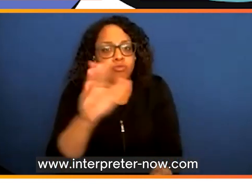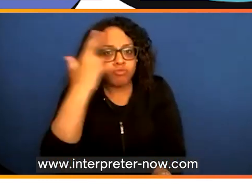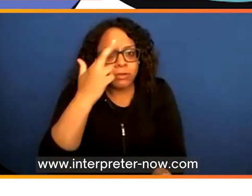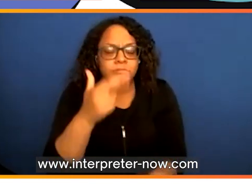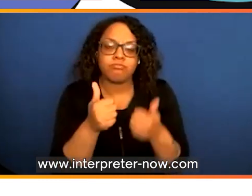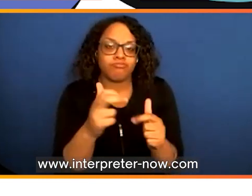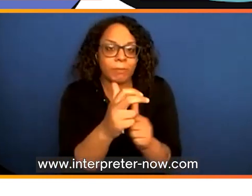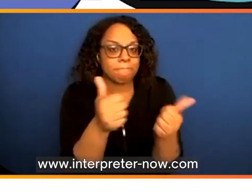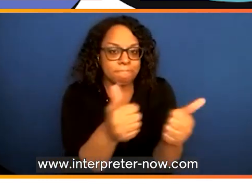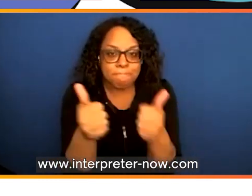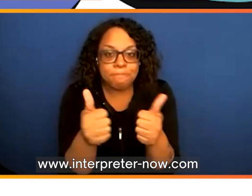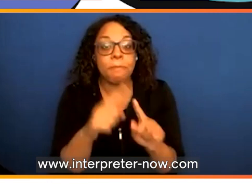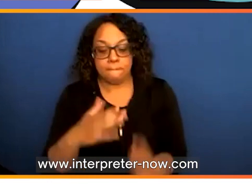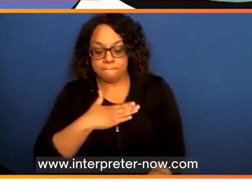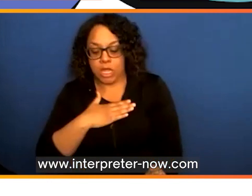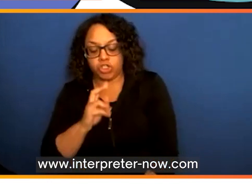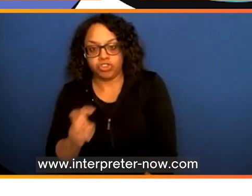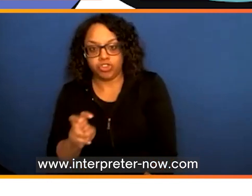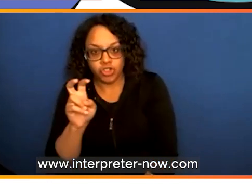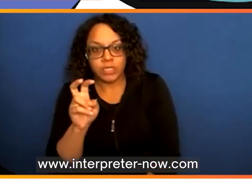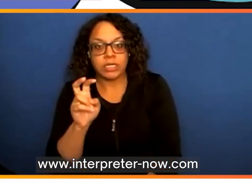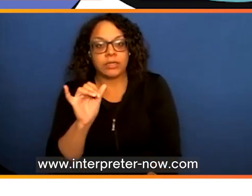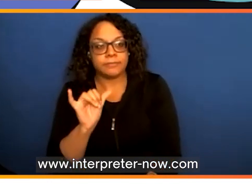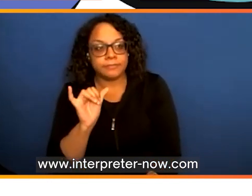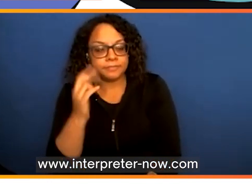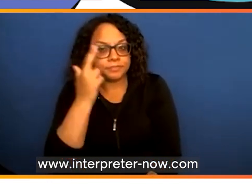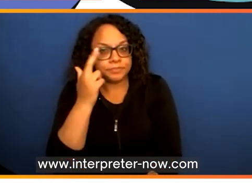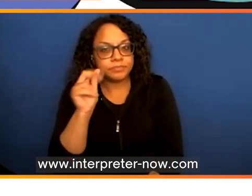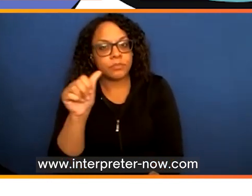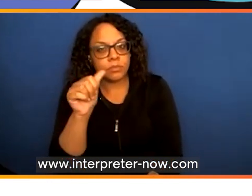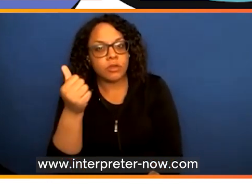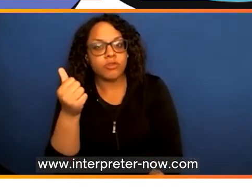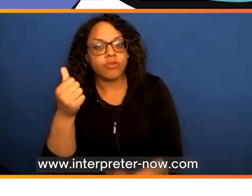as I've worked through my journey and learned that there are other reasons for me. So I